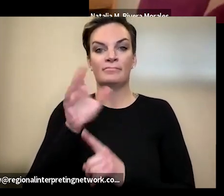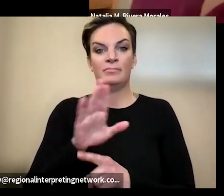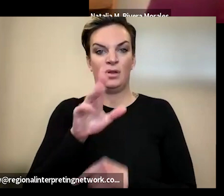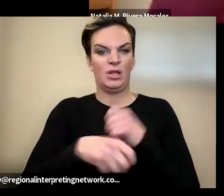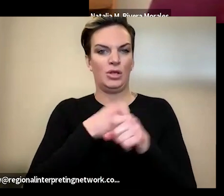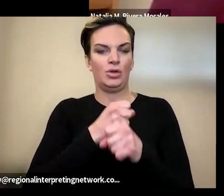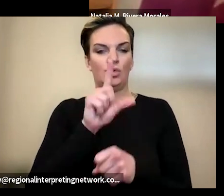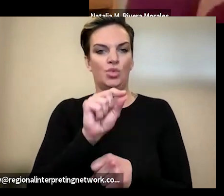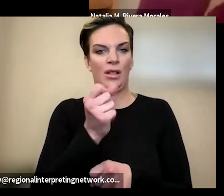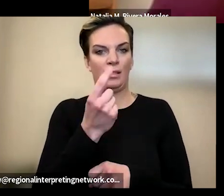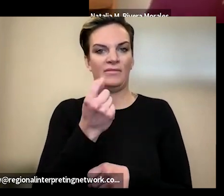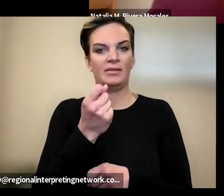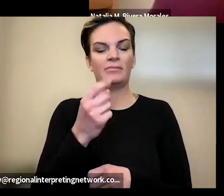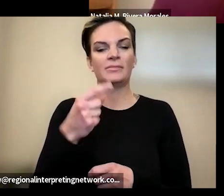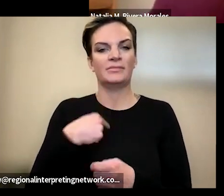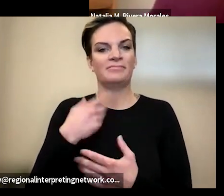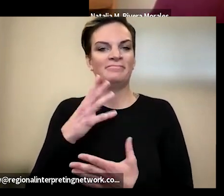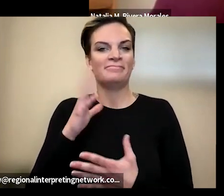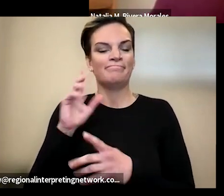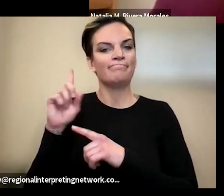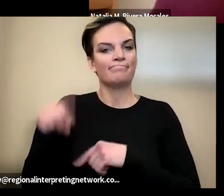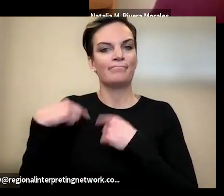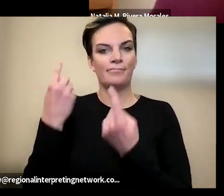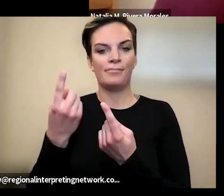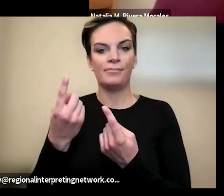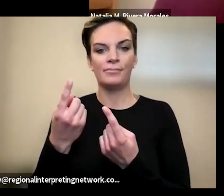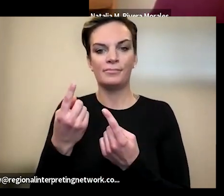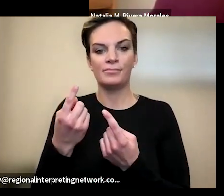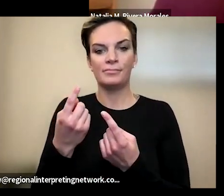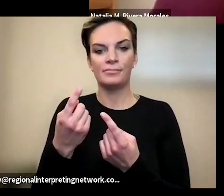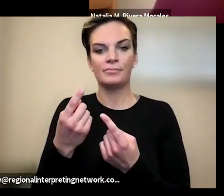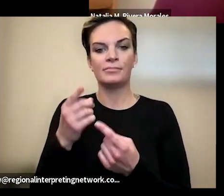so this is something I've been living with since then. And, this is just what I've come to understand